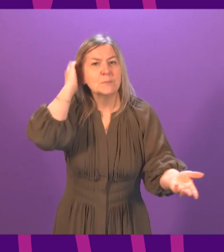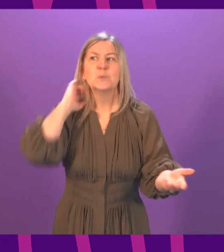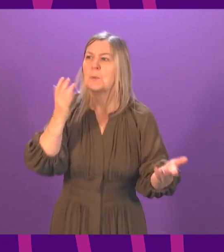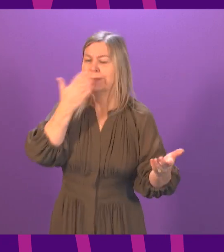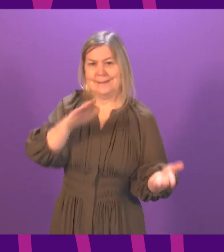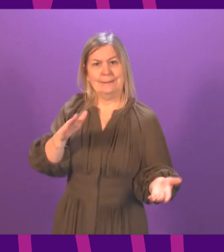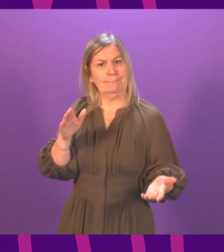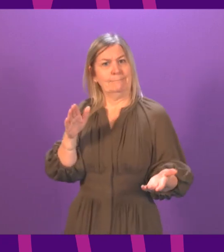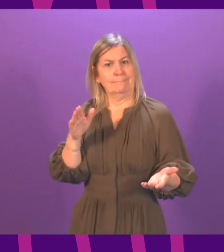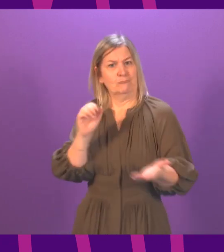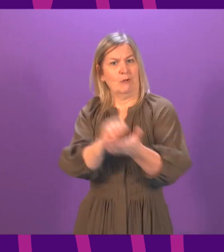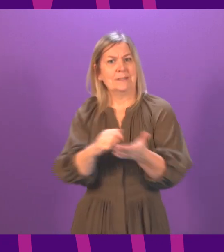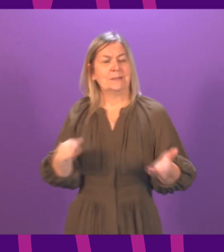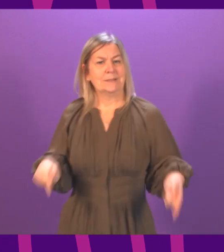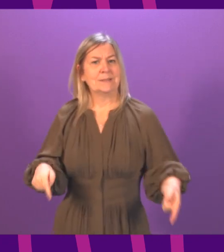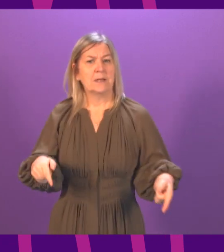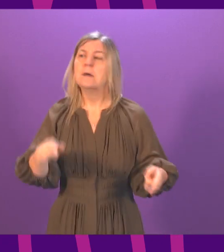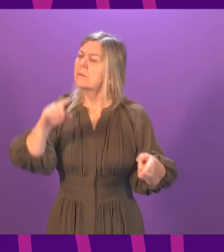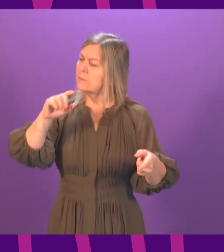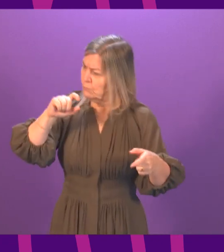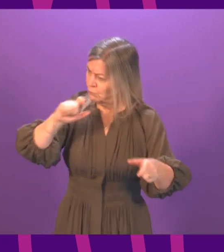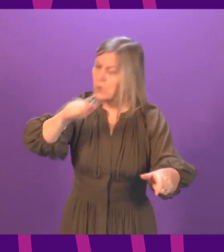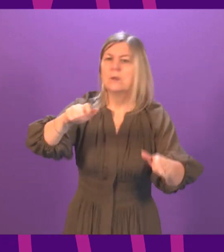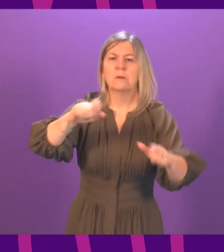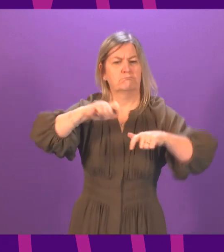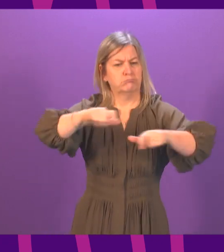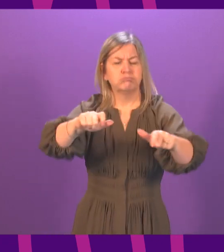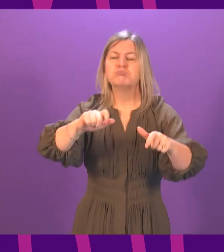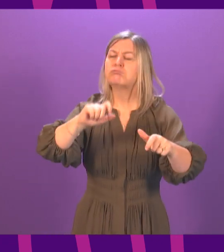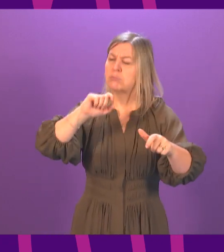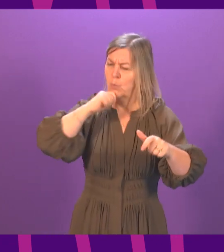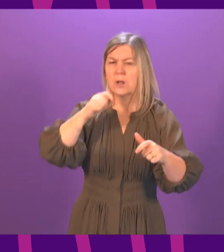We will continue to liaise daily with those who are on the front line to see whether